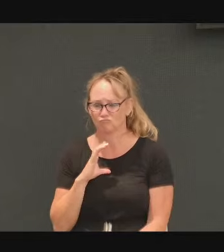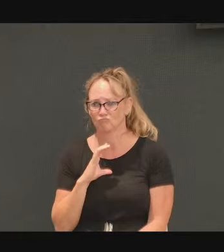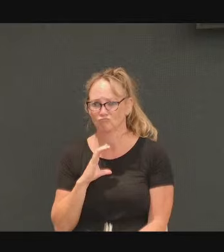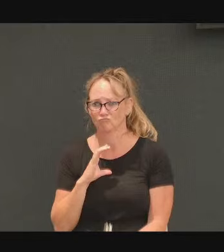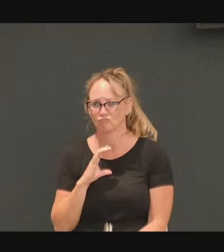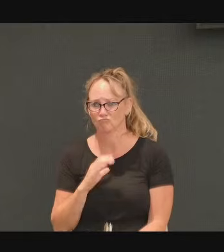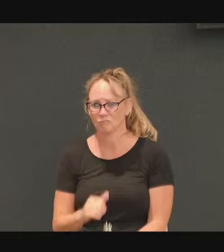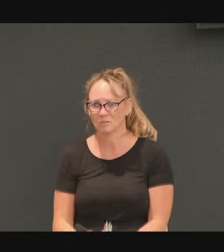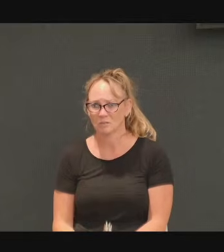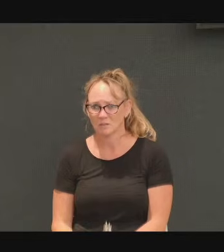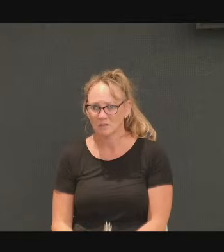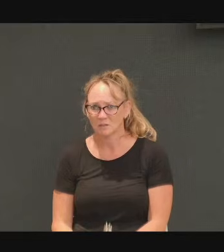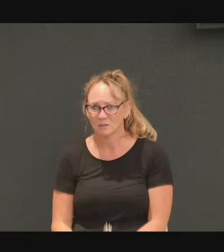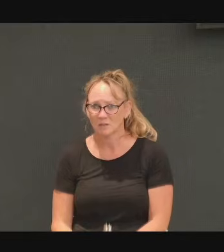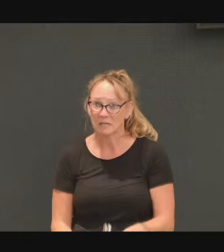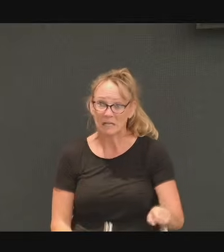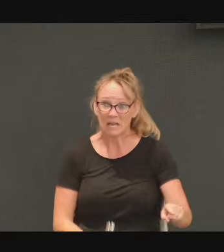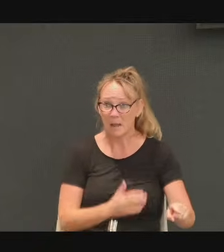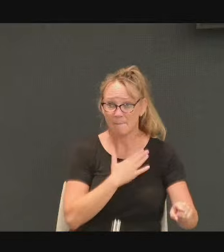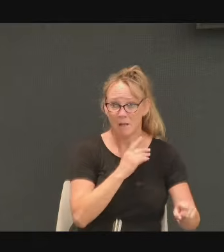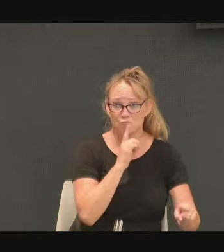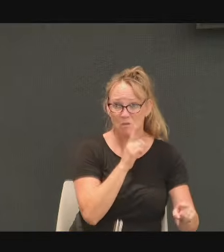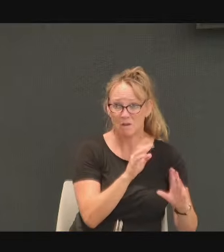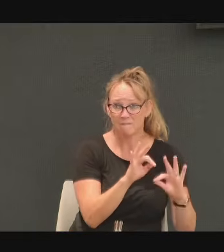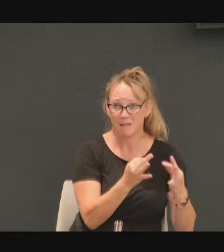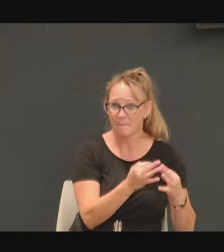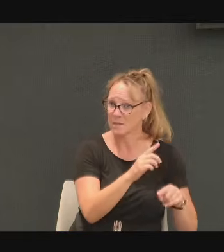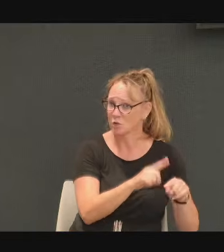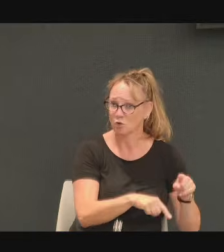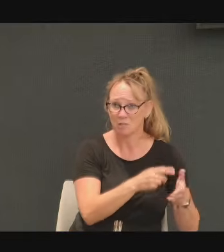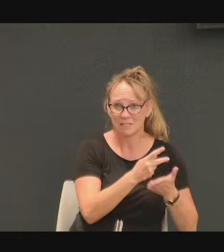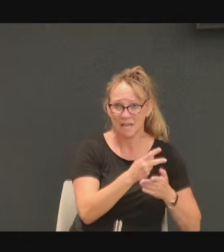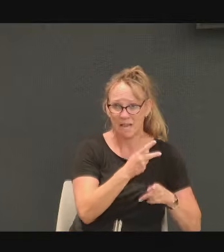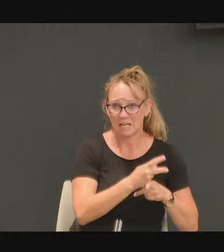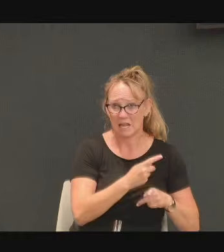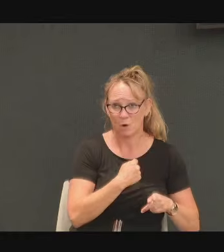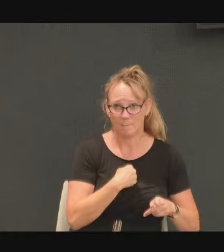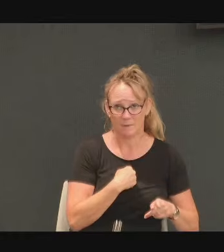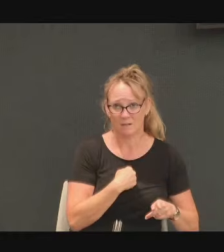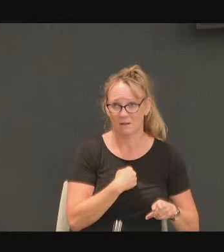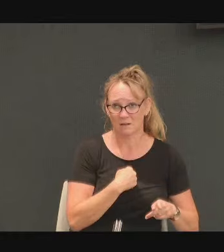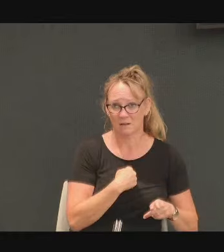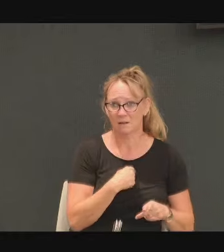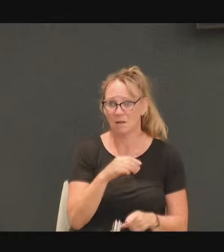none of my real family could care for me. So, being put into foster care was really scary and